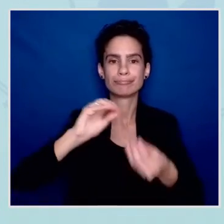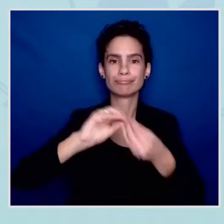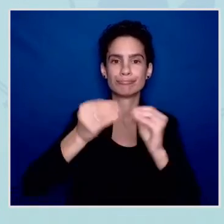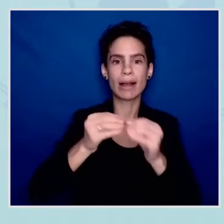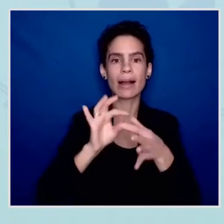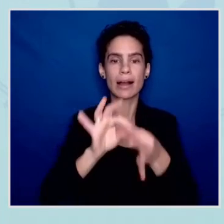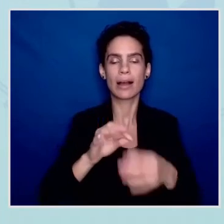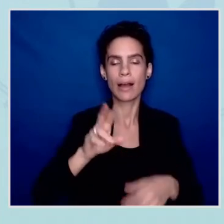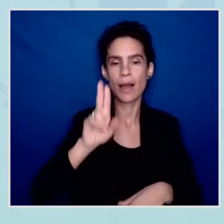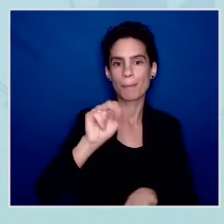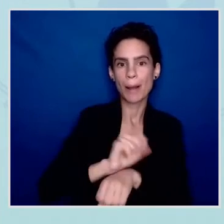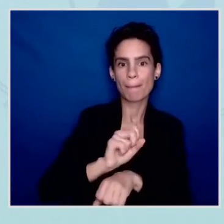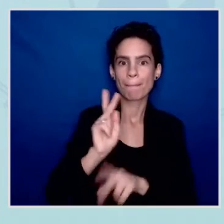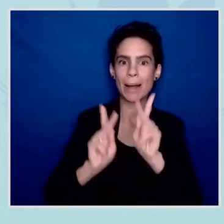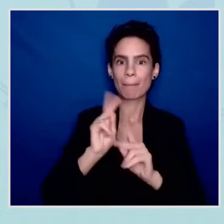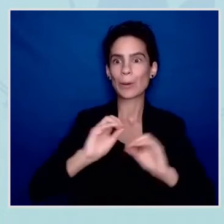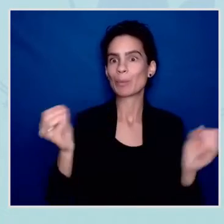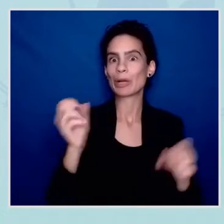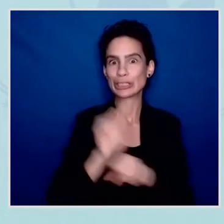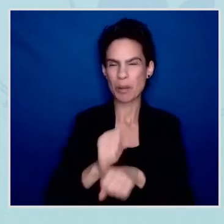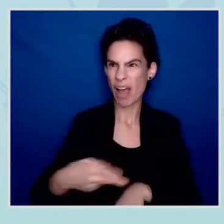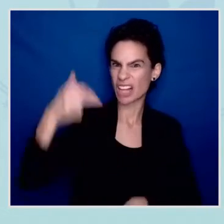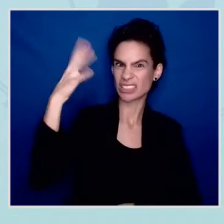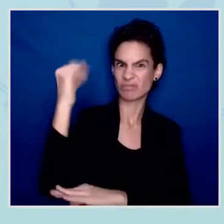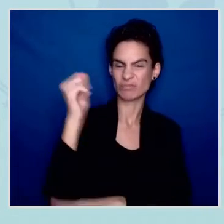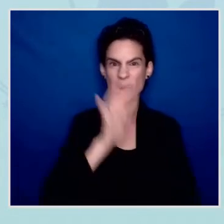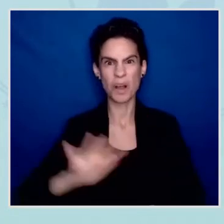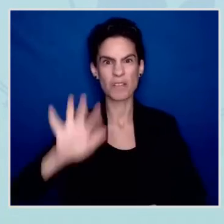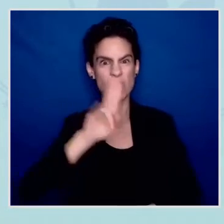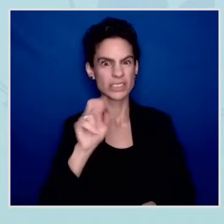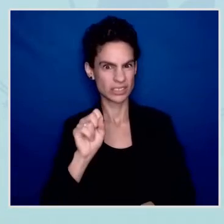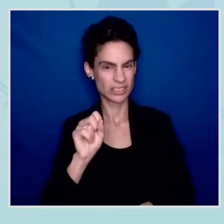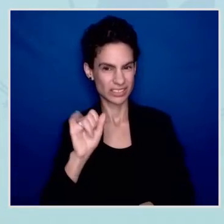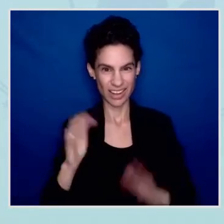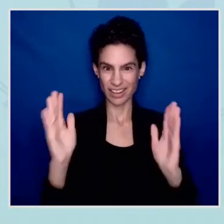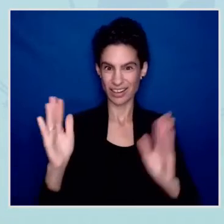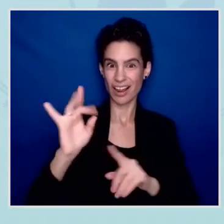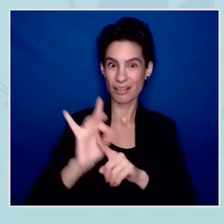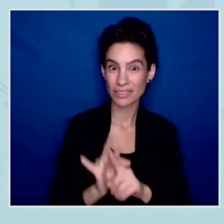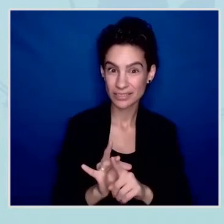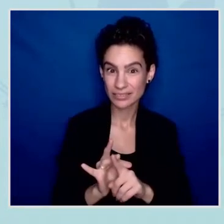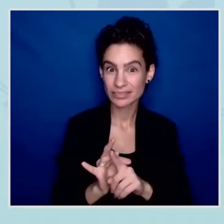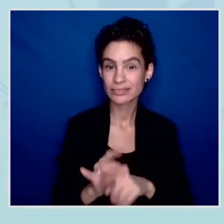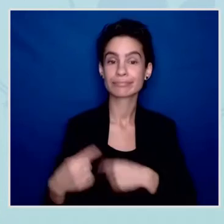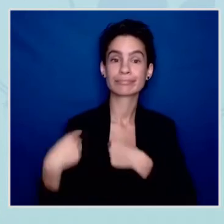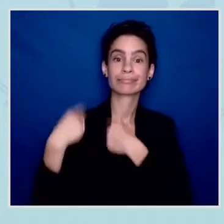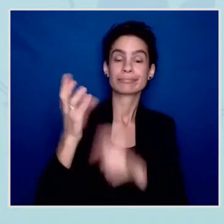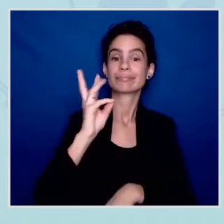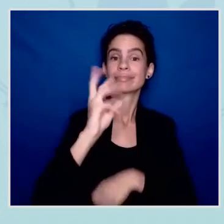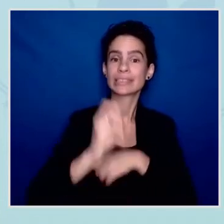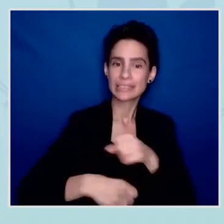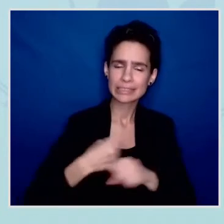STATE WITH THE HIGHEST